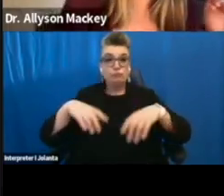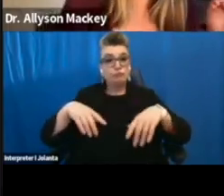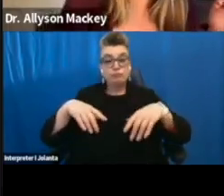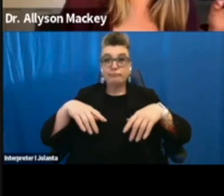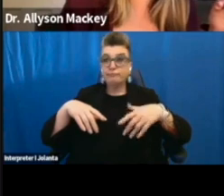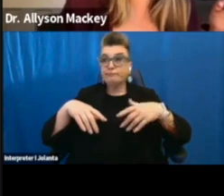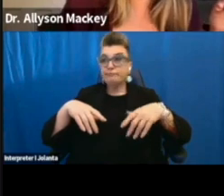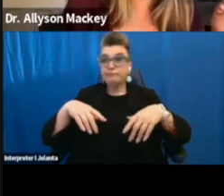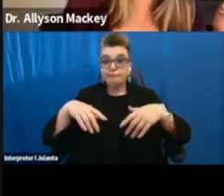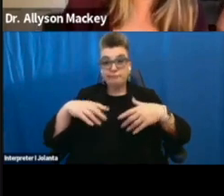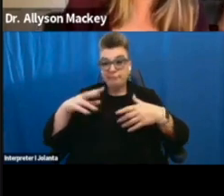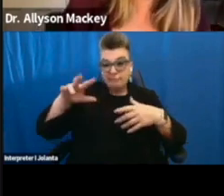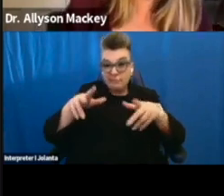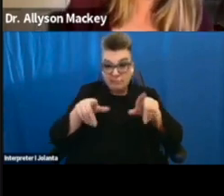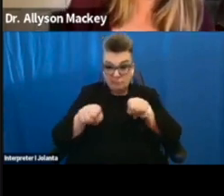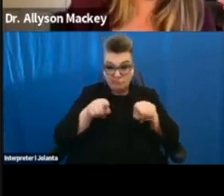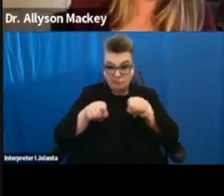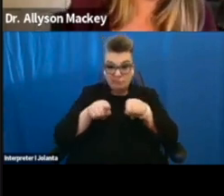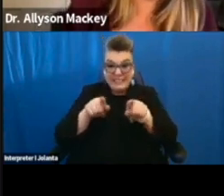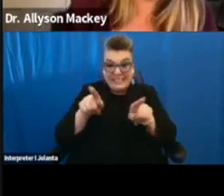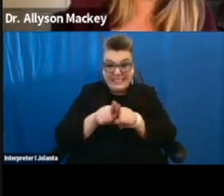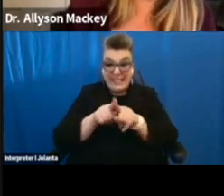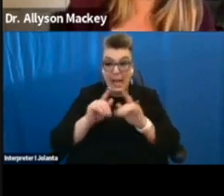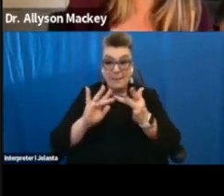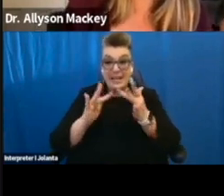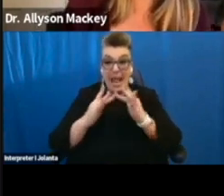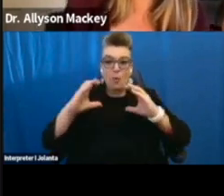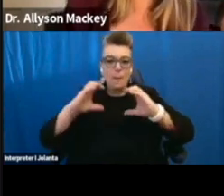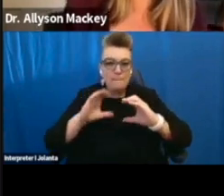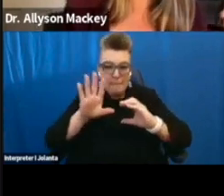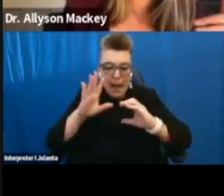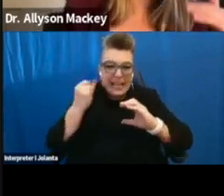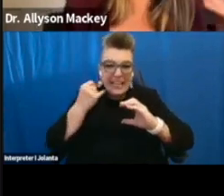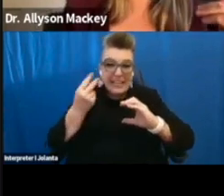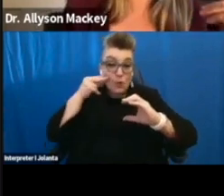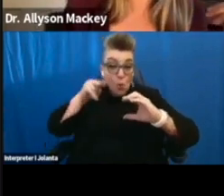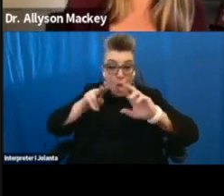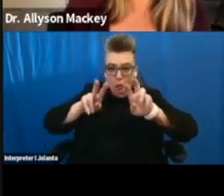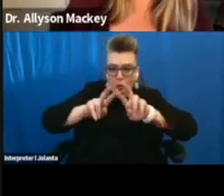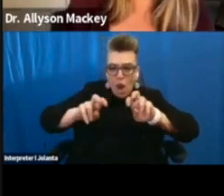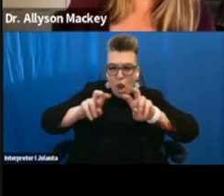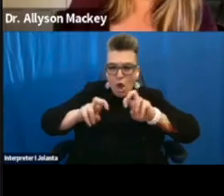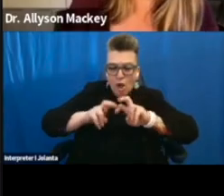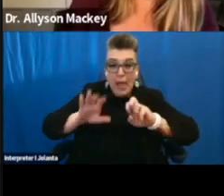the same network what we'll find is that if you look at the pattern of fluctuations and blood